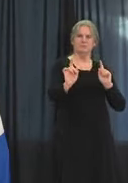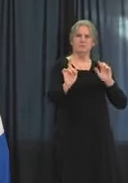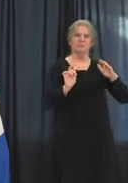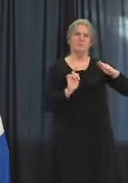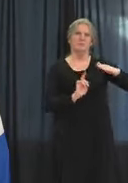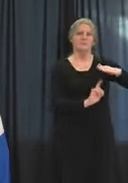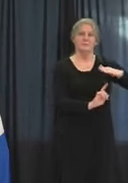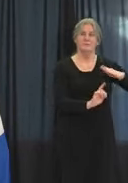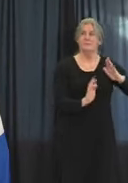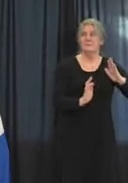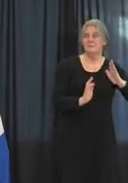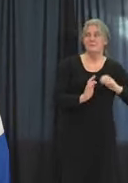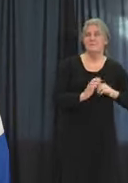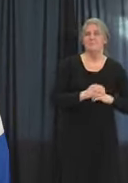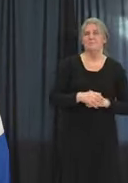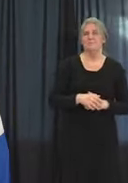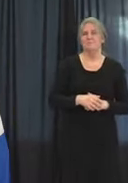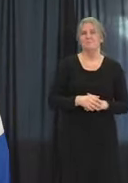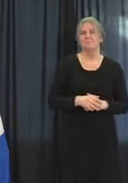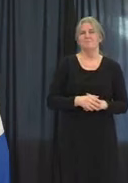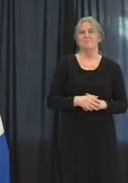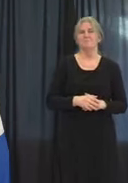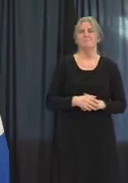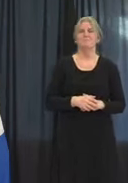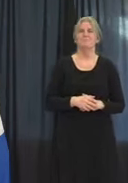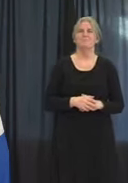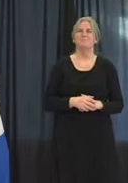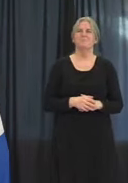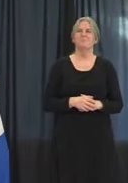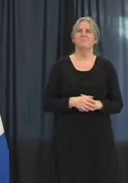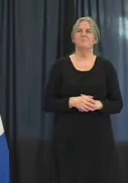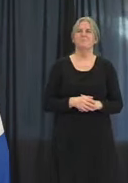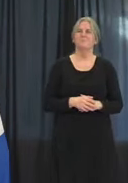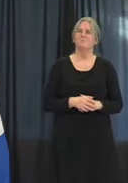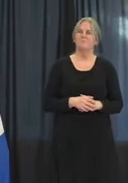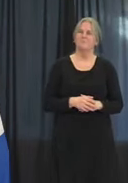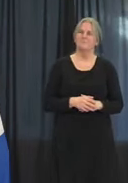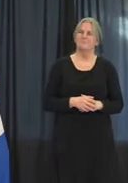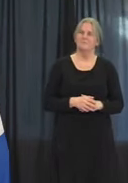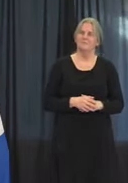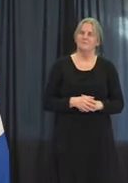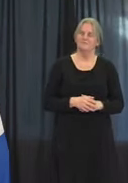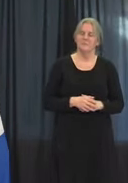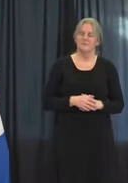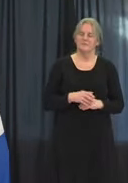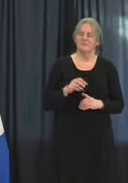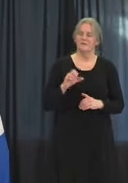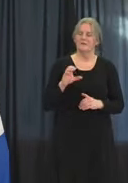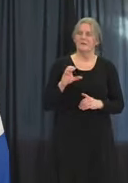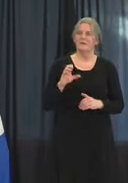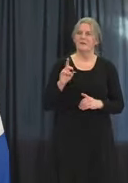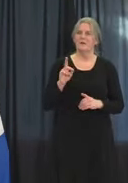distance ourselves.